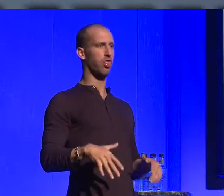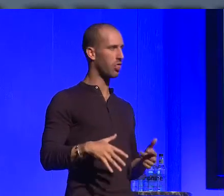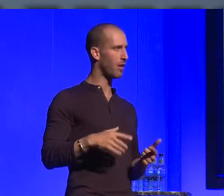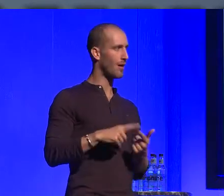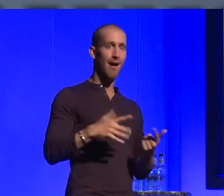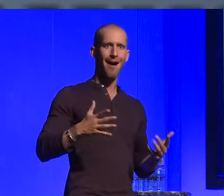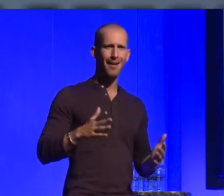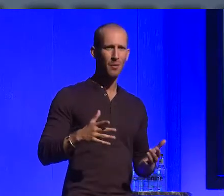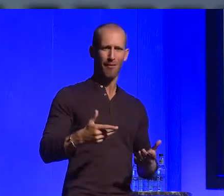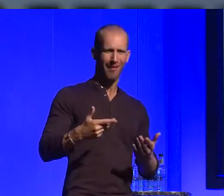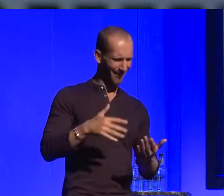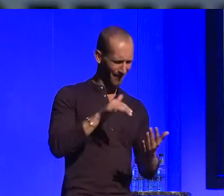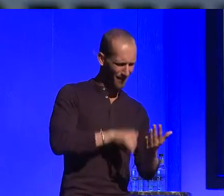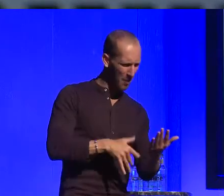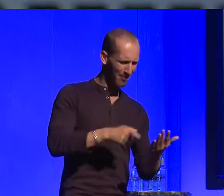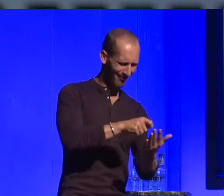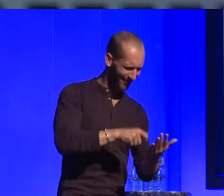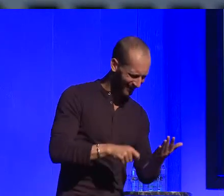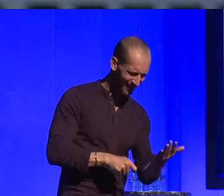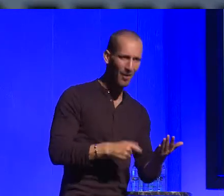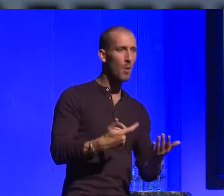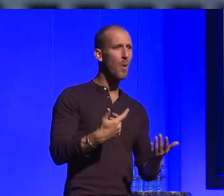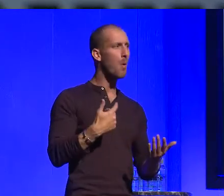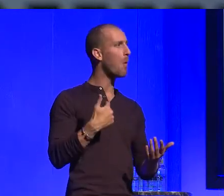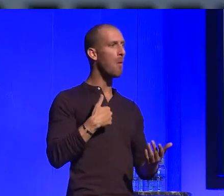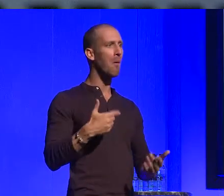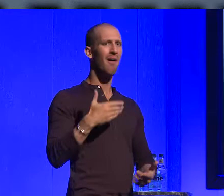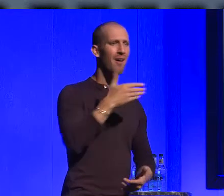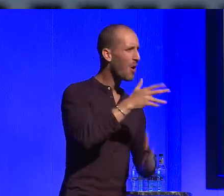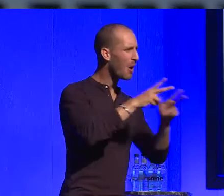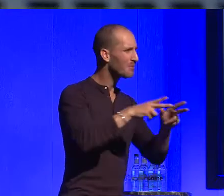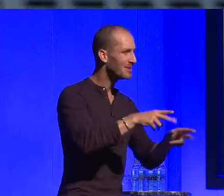forms, people turning up to hospital where they were not known, repeatedly having to